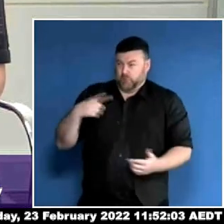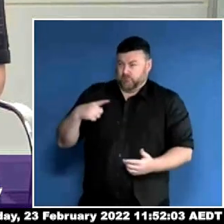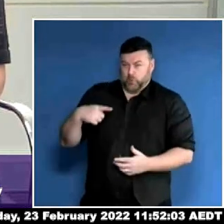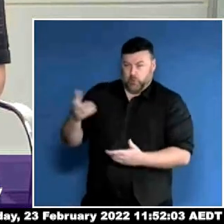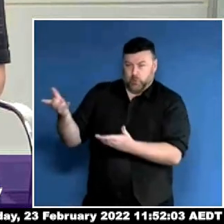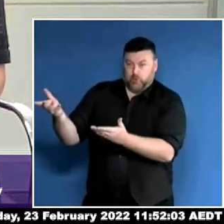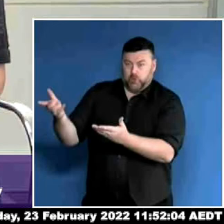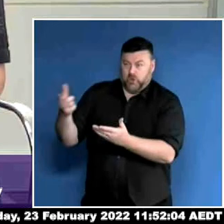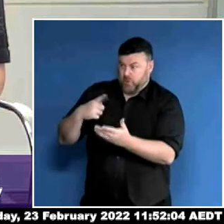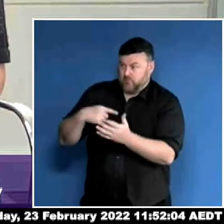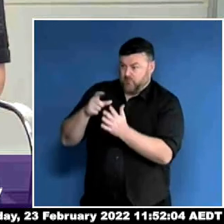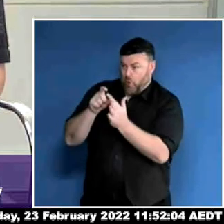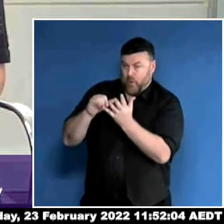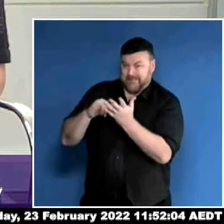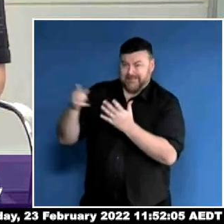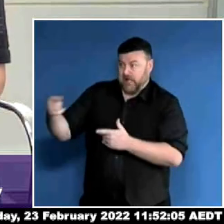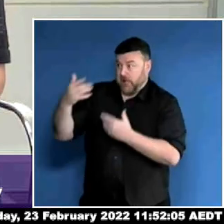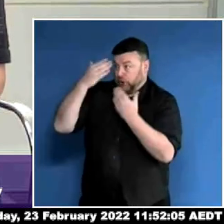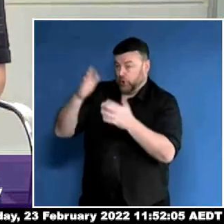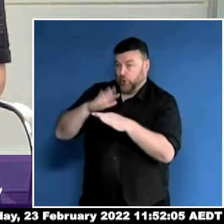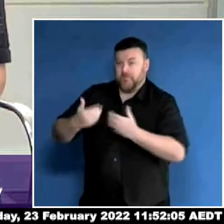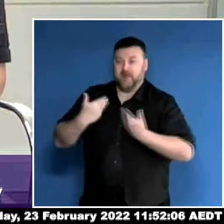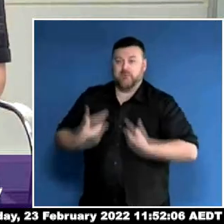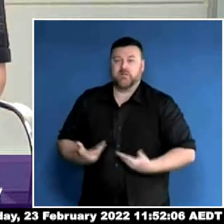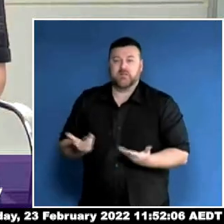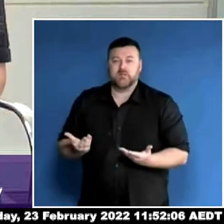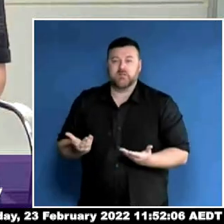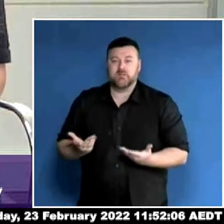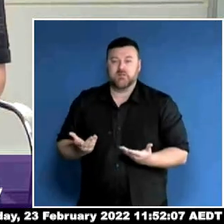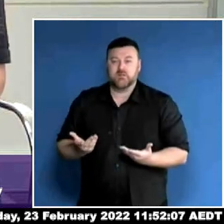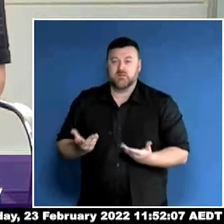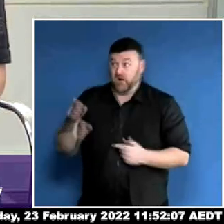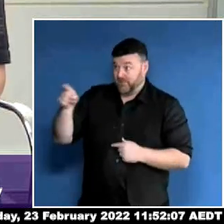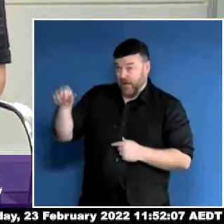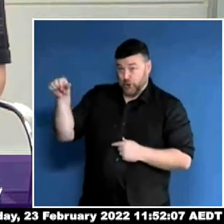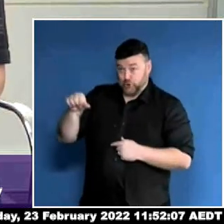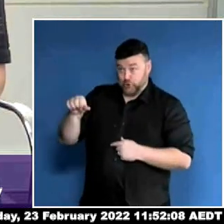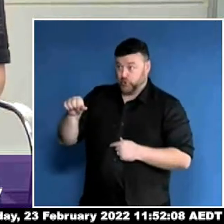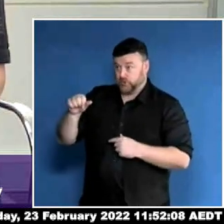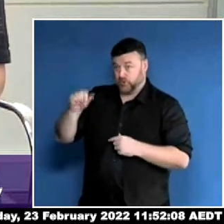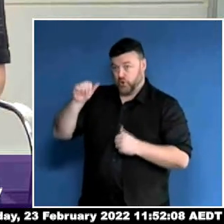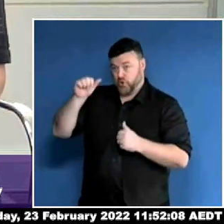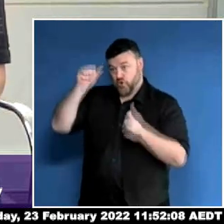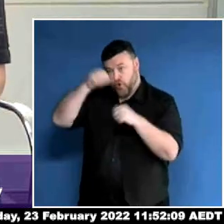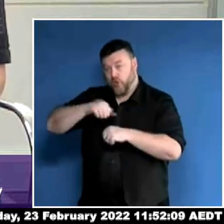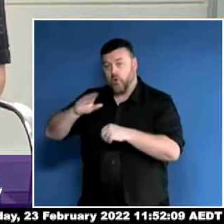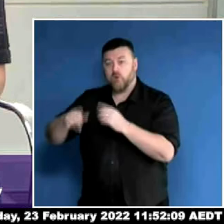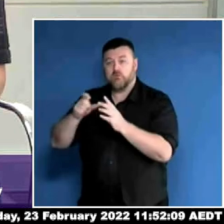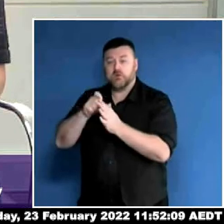interesting to me. It's a disability-focused service but they don't listen to what my needs are. They don't seem to understand."